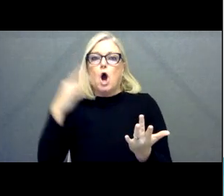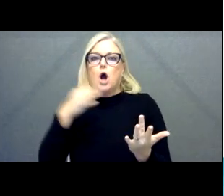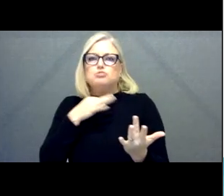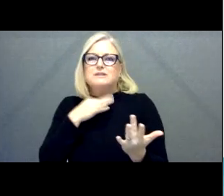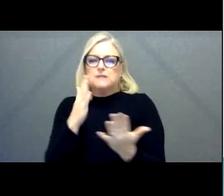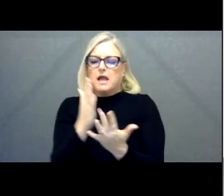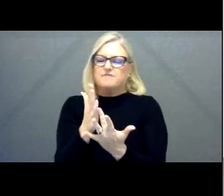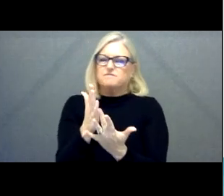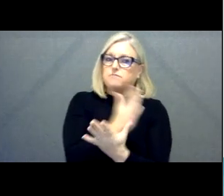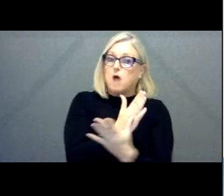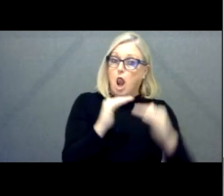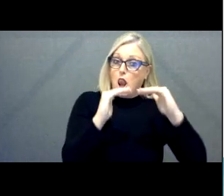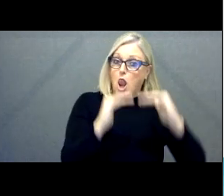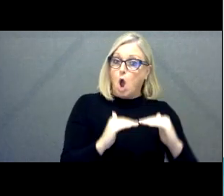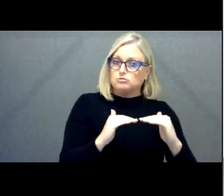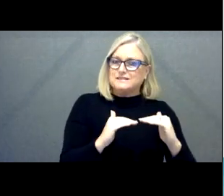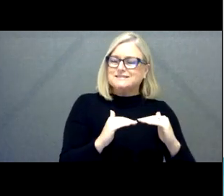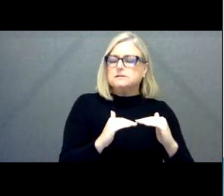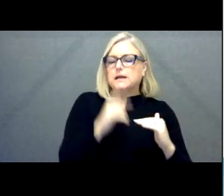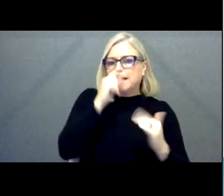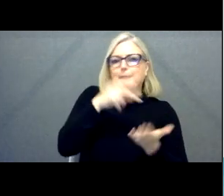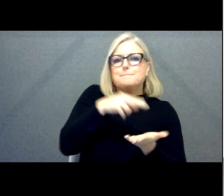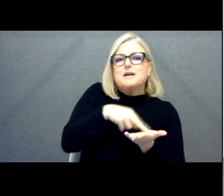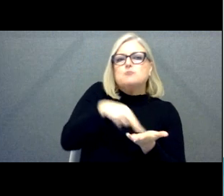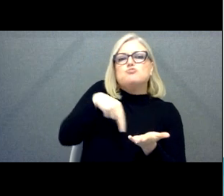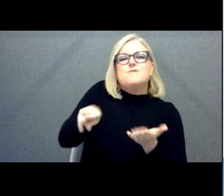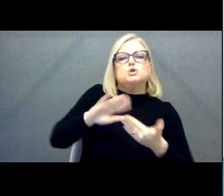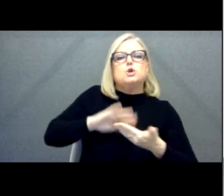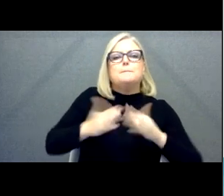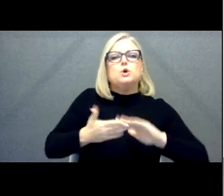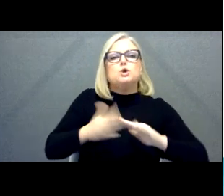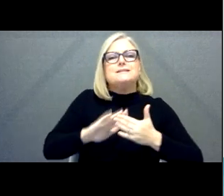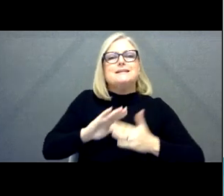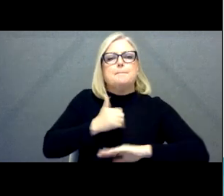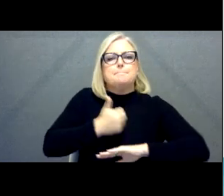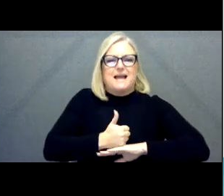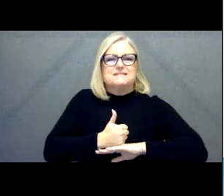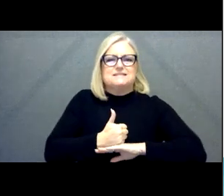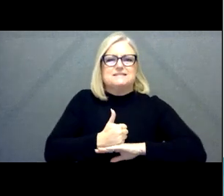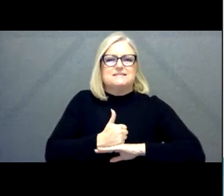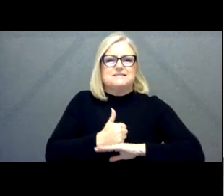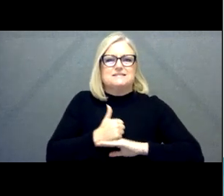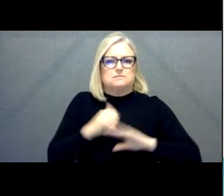can be referred to Community Based programs by the Court Link um workers and so that way they get